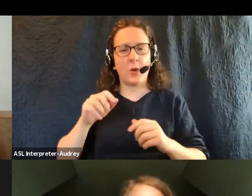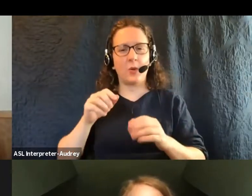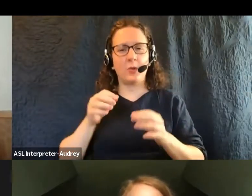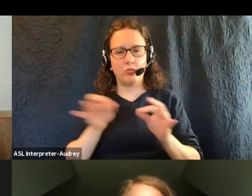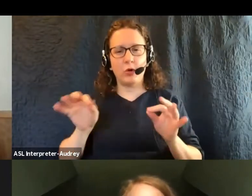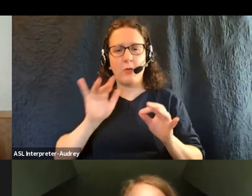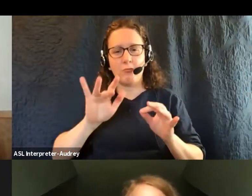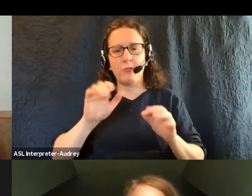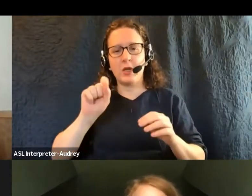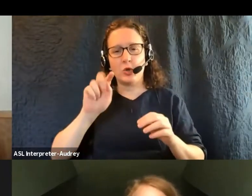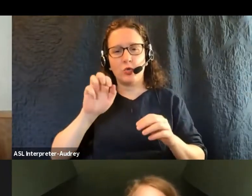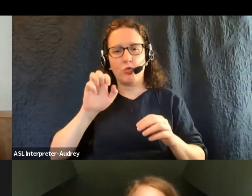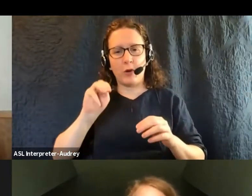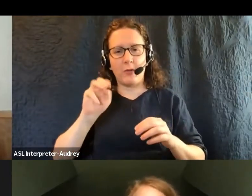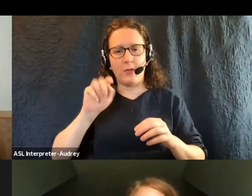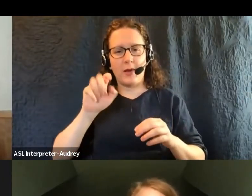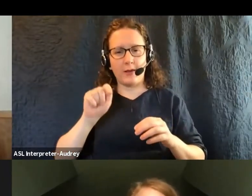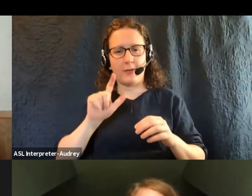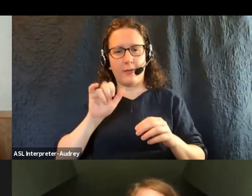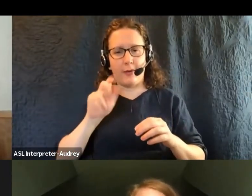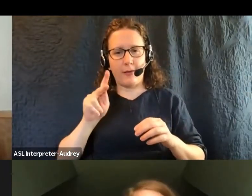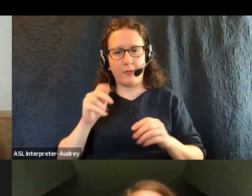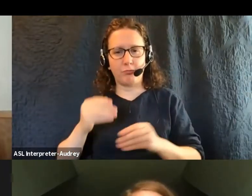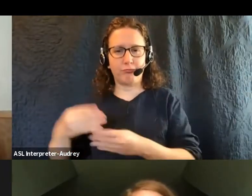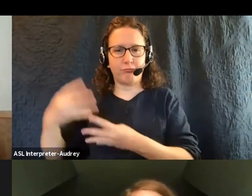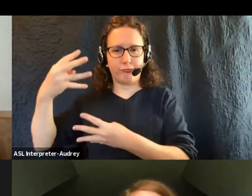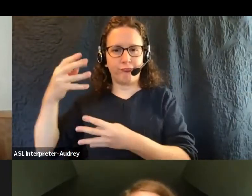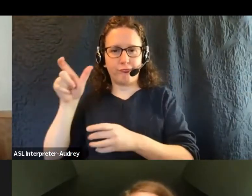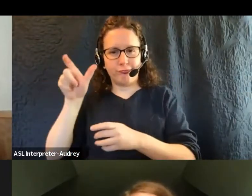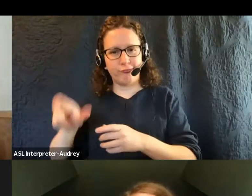click on that link and it will show you a wider version of the caption stream as well.